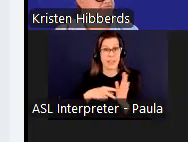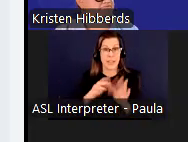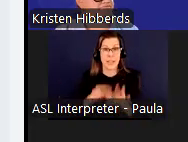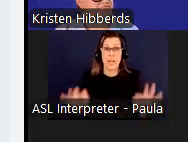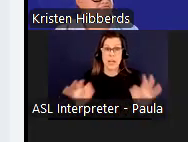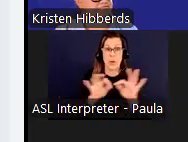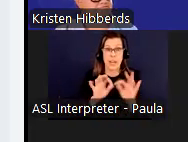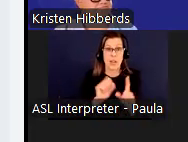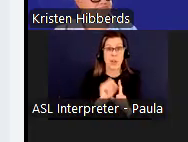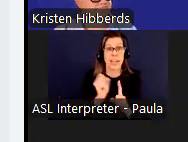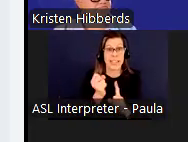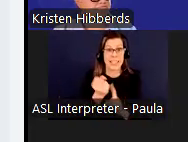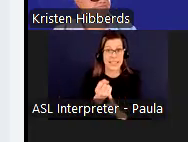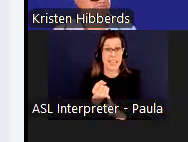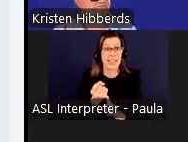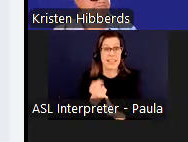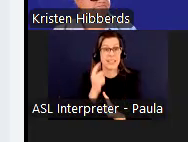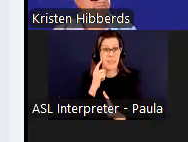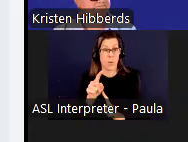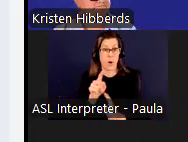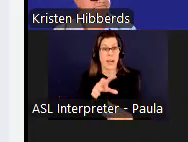incidents in in as far as including abuse.